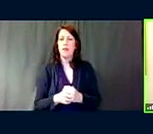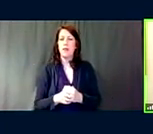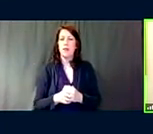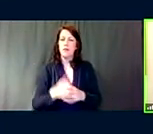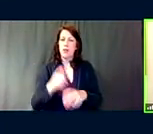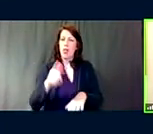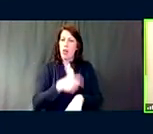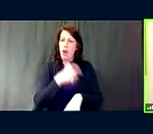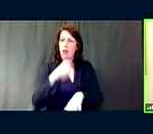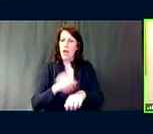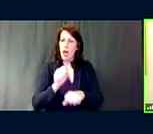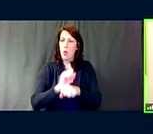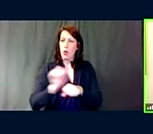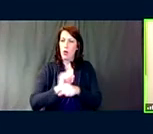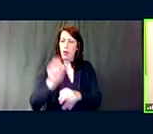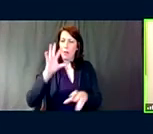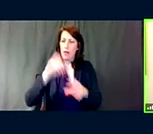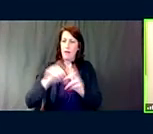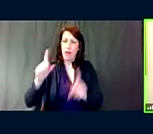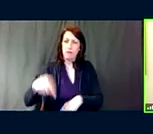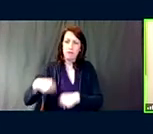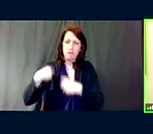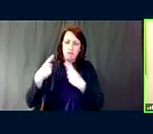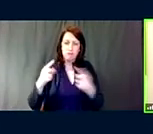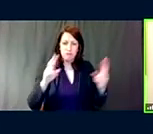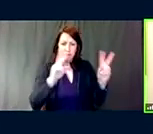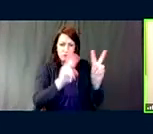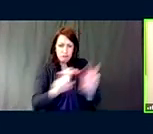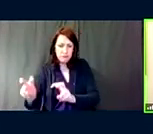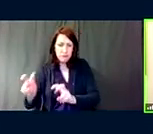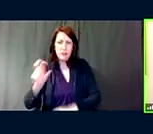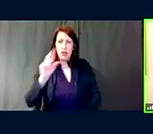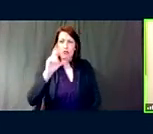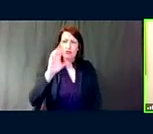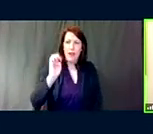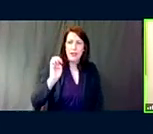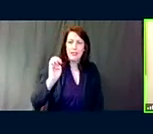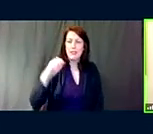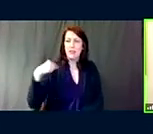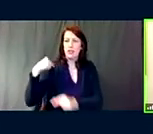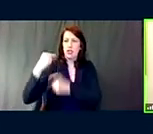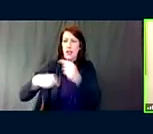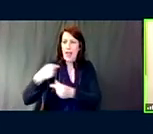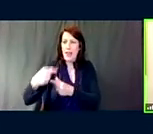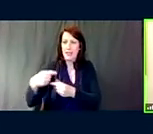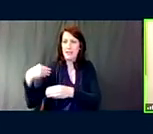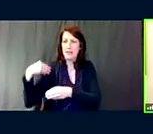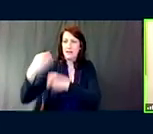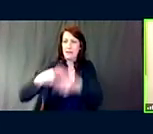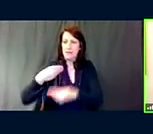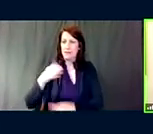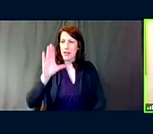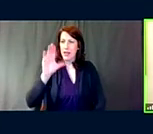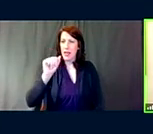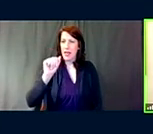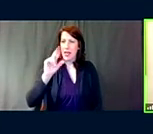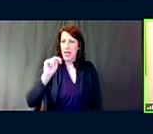ABOUT IS SOME LONGTIME WORK WE'VE BEEN INVOLVED IN LOOKING AT ISSUES OF RACE, GENETICS,